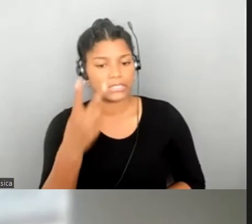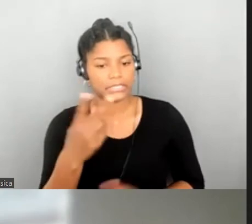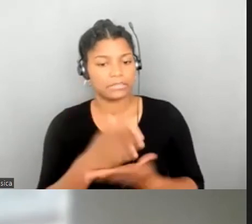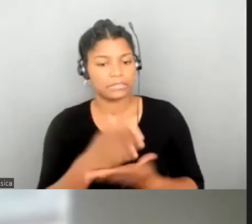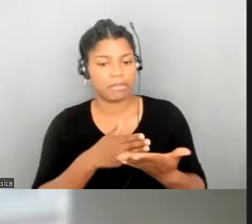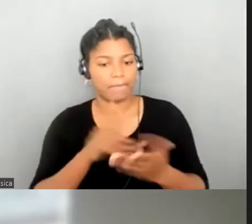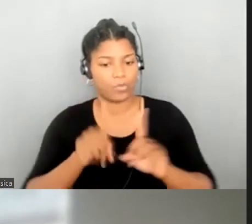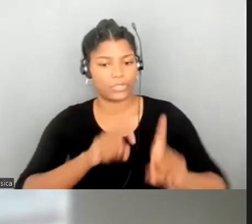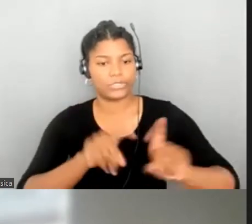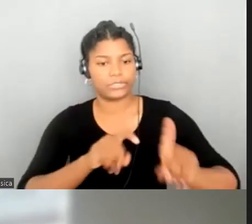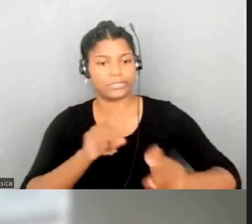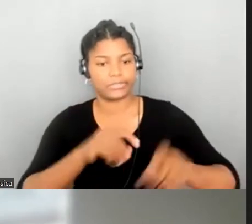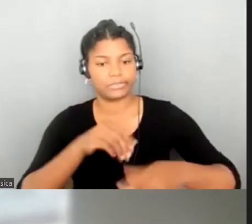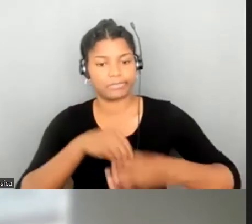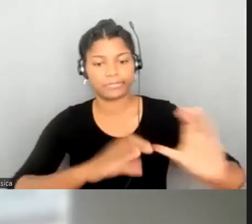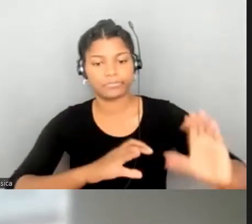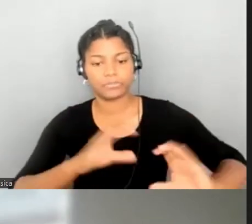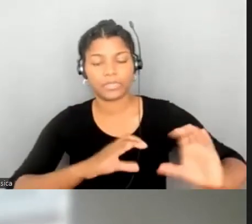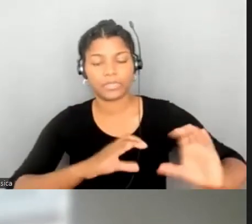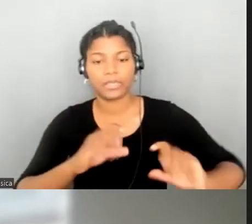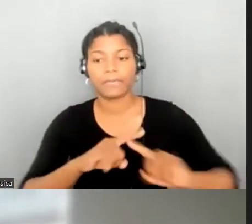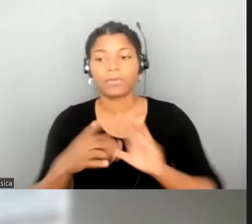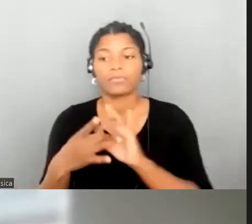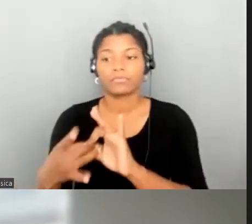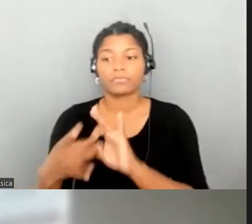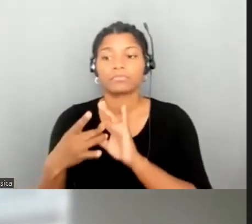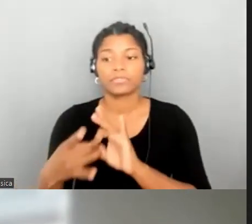was our relationship with the hospital.